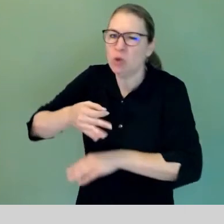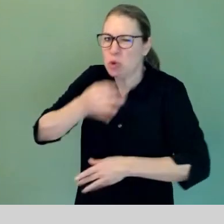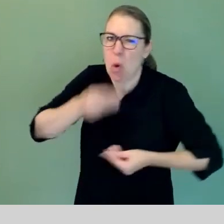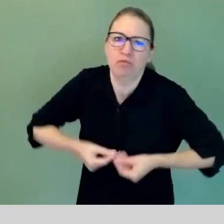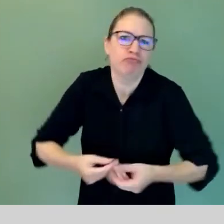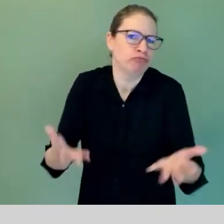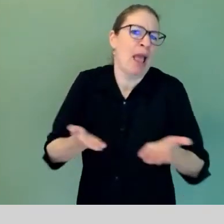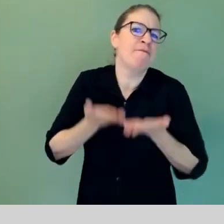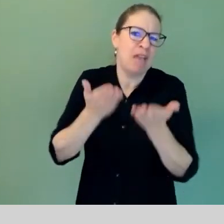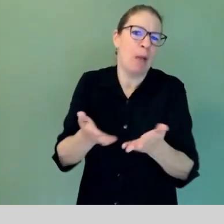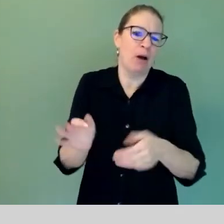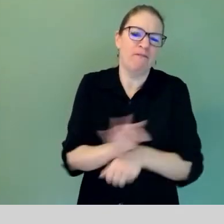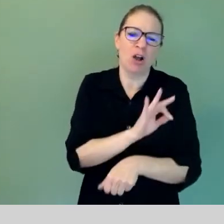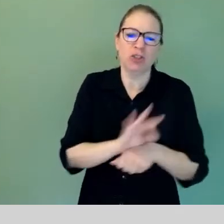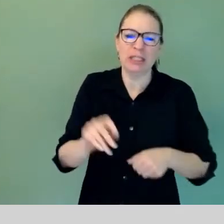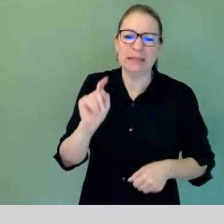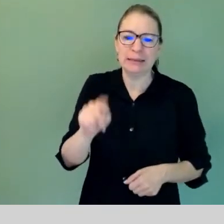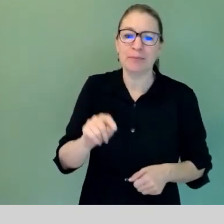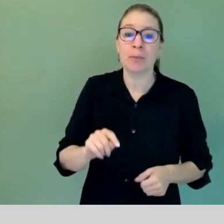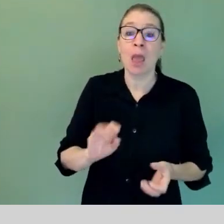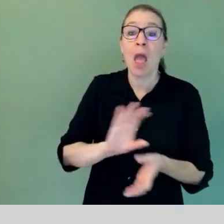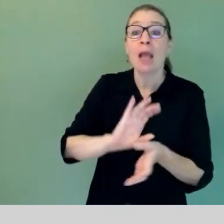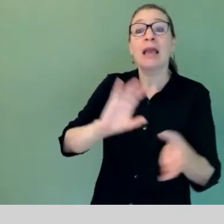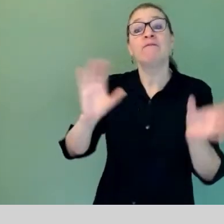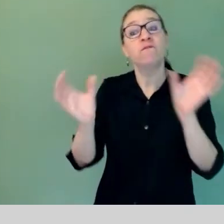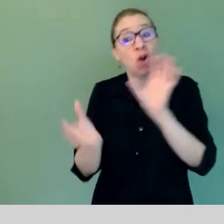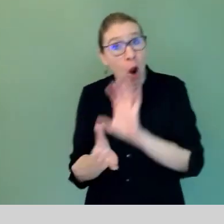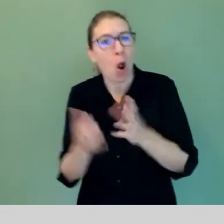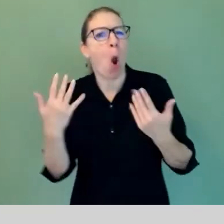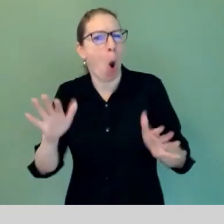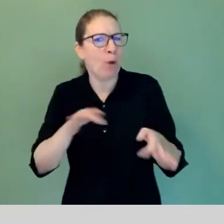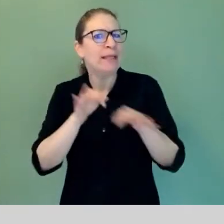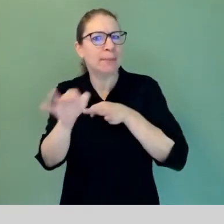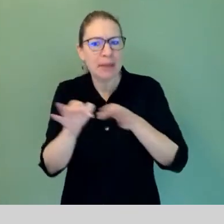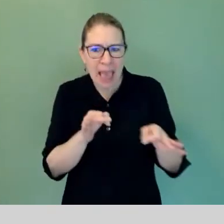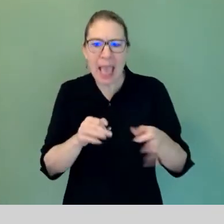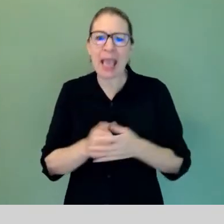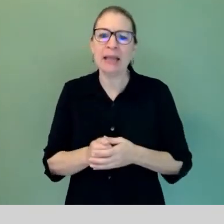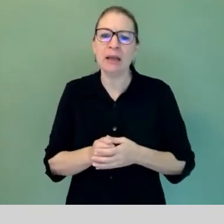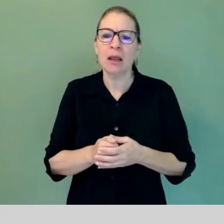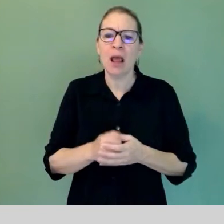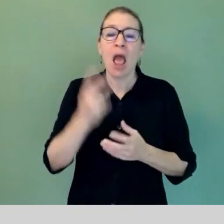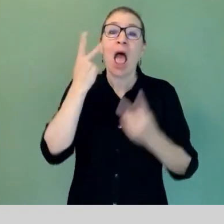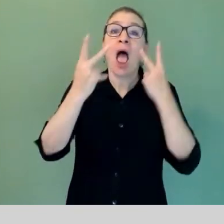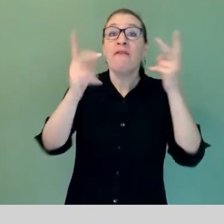but all these functionalities would be available. Converting audio formats, as we have discussed,